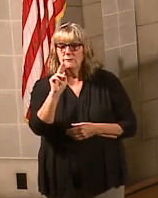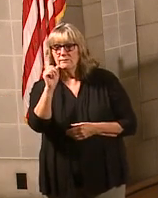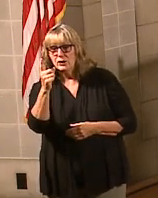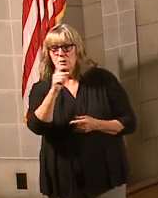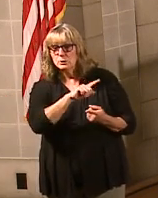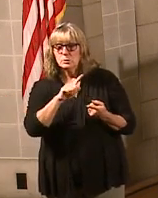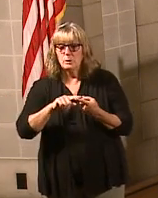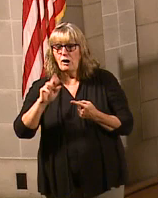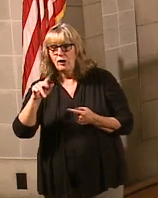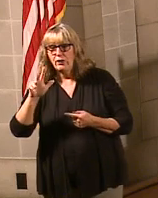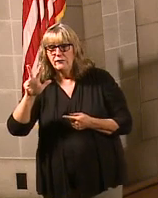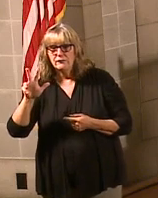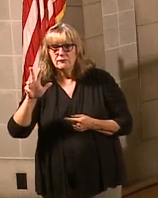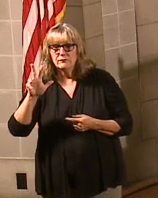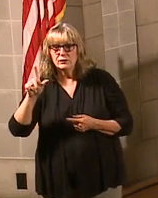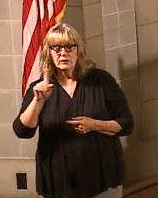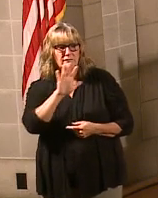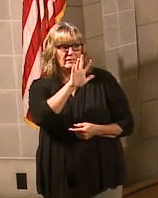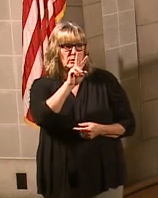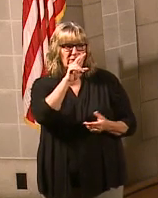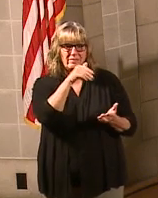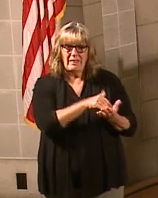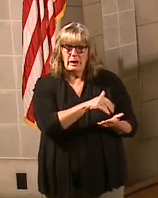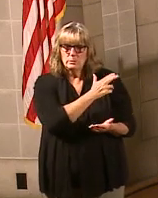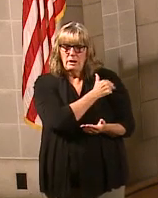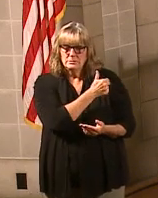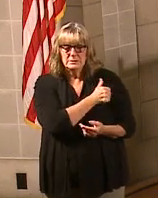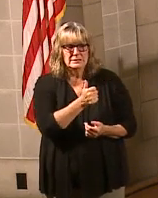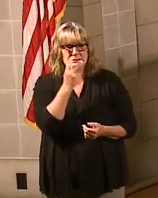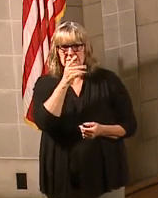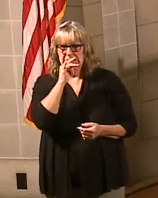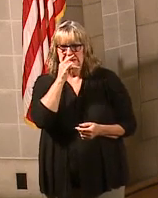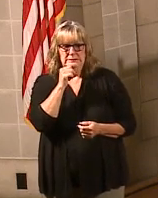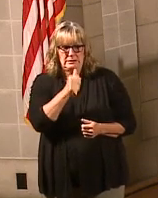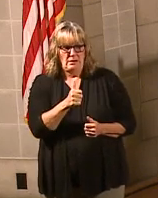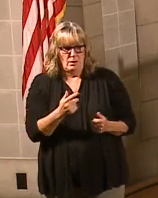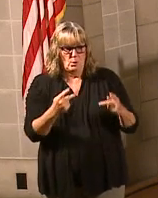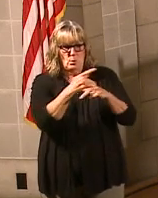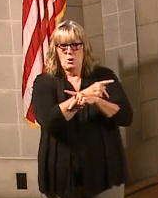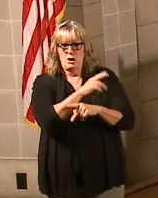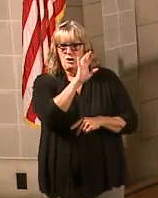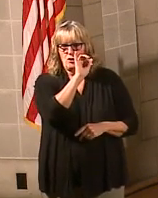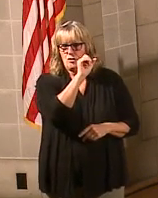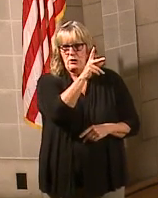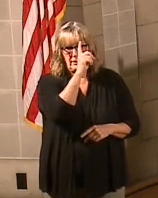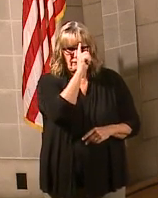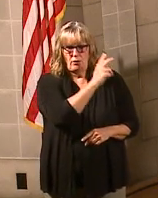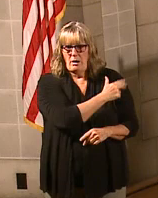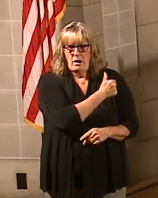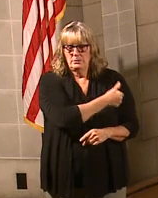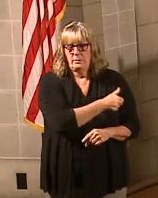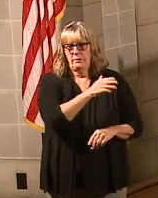ABOUT 8 MONTH FLU SEASON WHERE YOU GET 52,000 HOSPITALIZATIONS